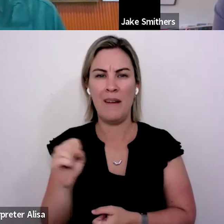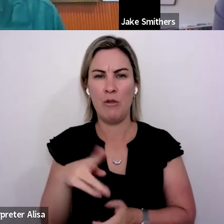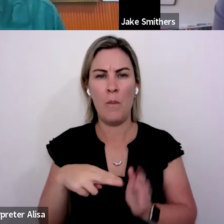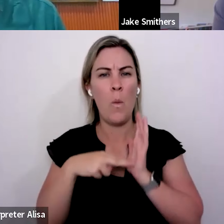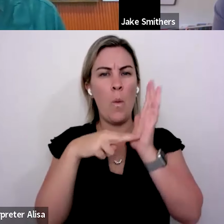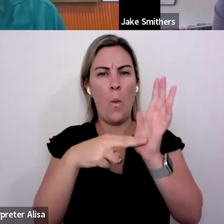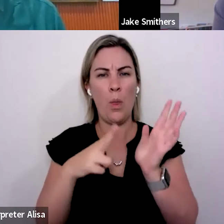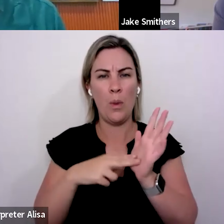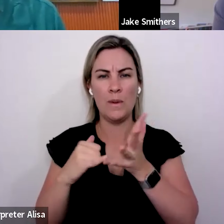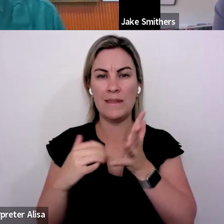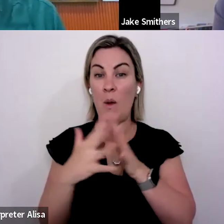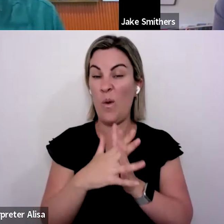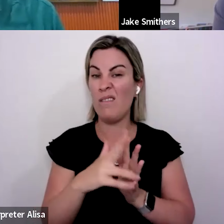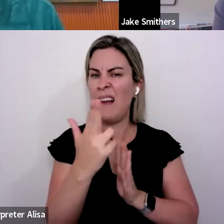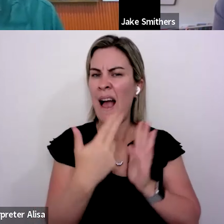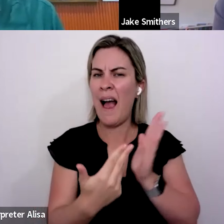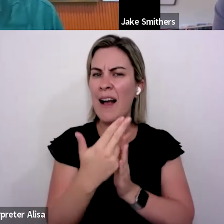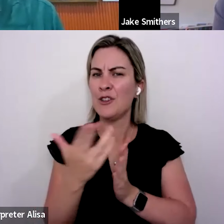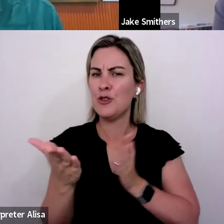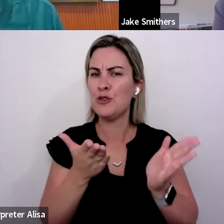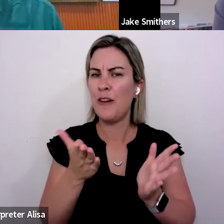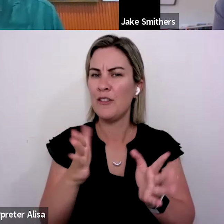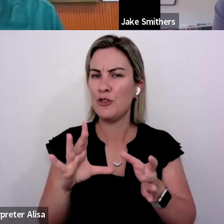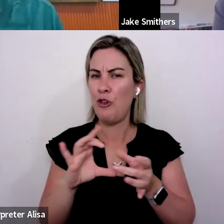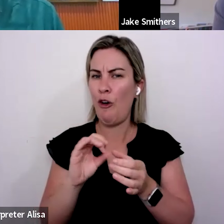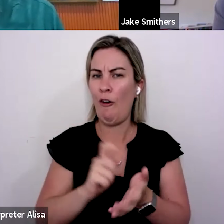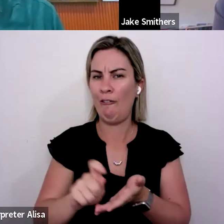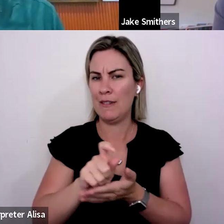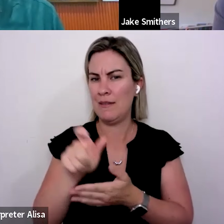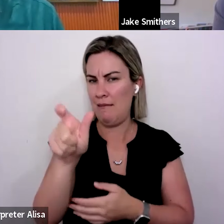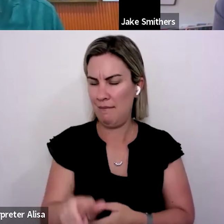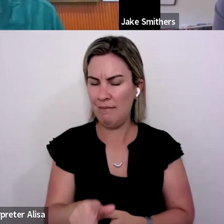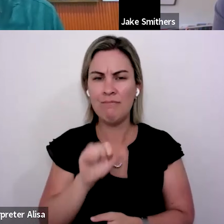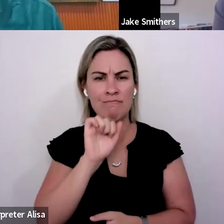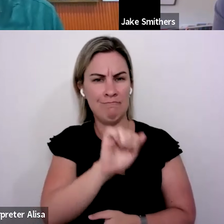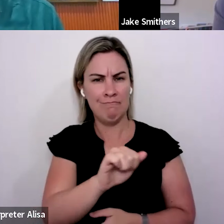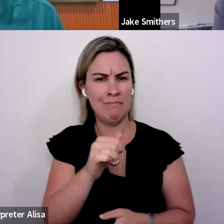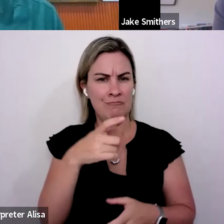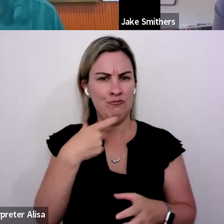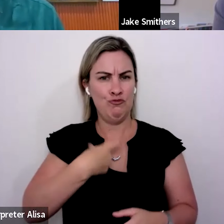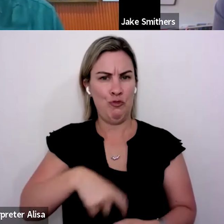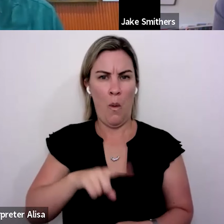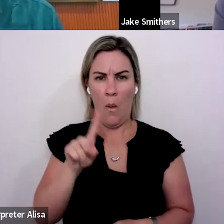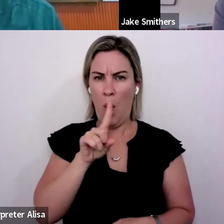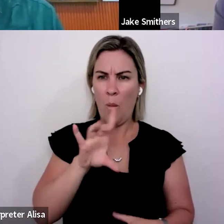Jake's role is to manage the relationship with applicants to the Australia Council's arts projects investment programs.